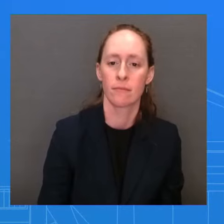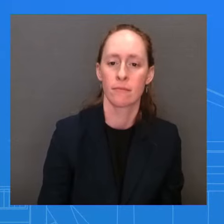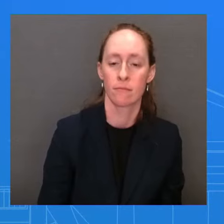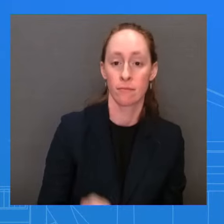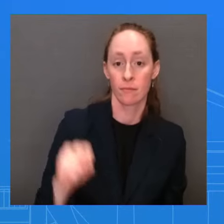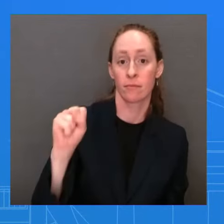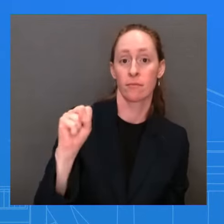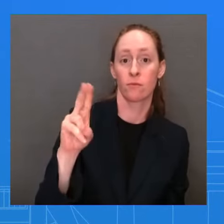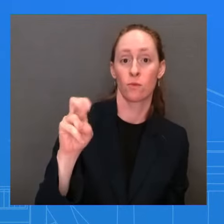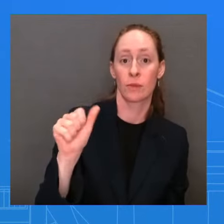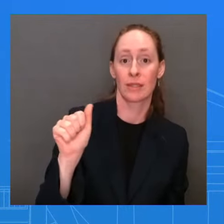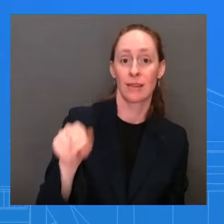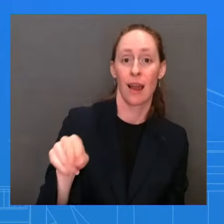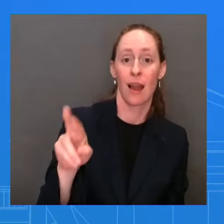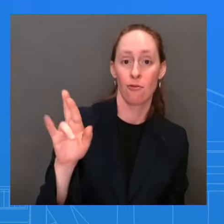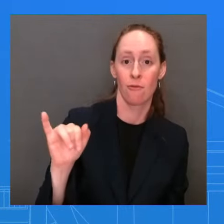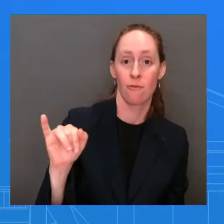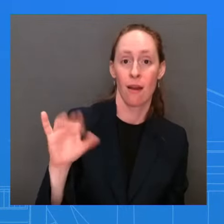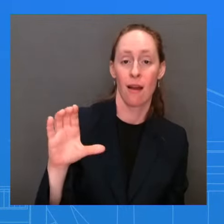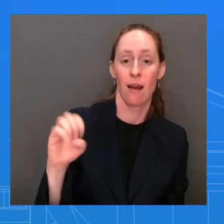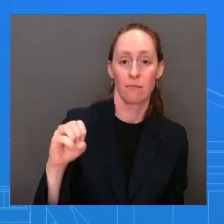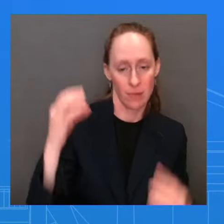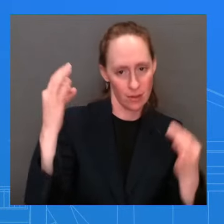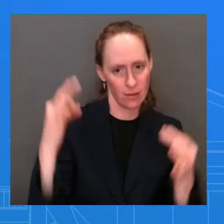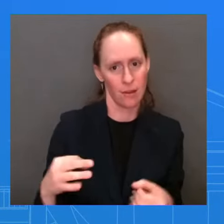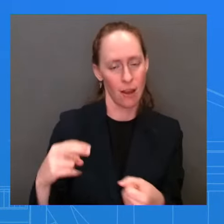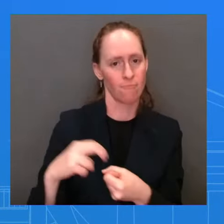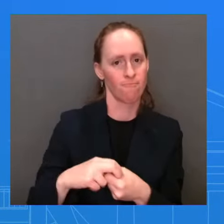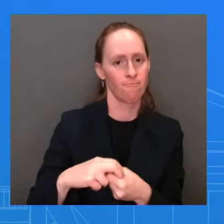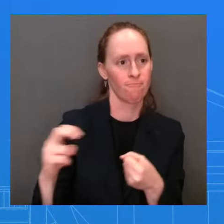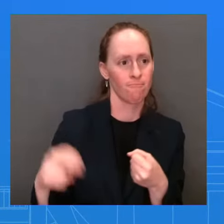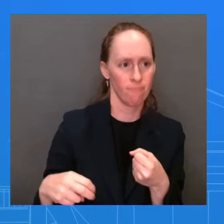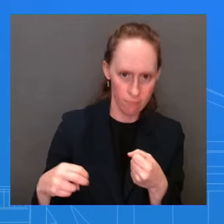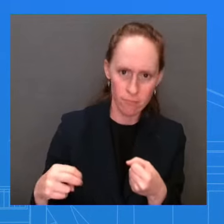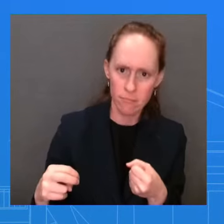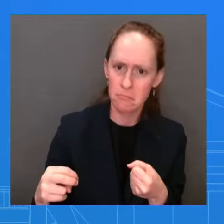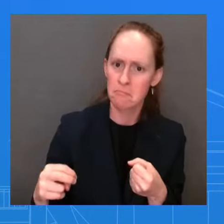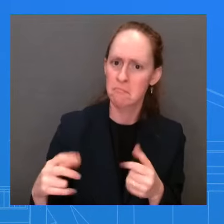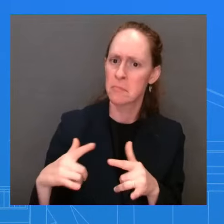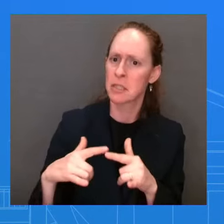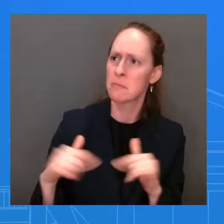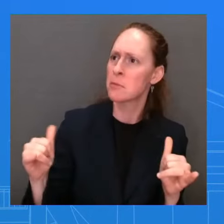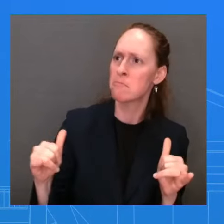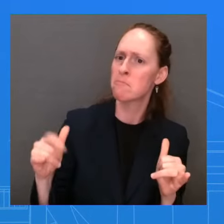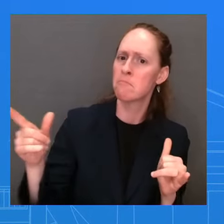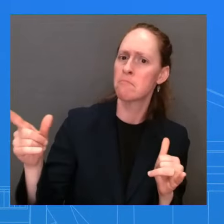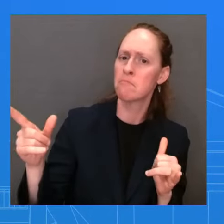that came out last week with -- that described marginalia that she wrote on a memo about Title 42